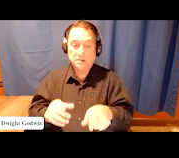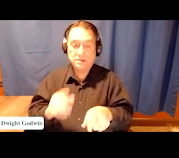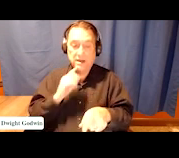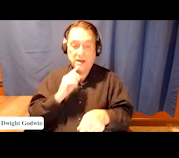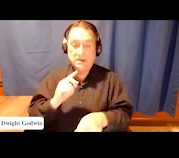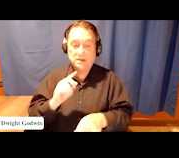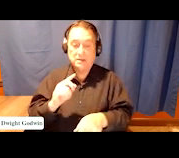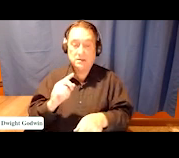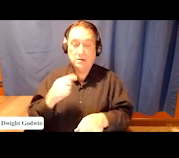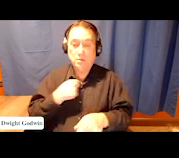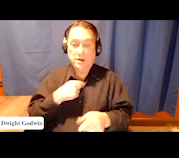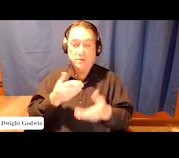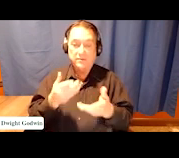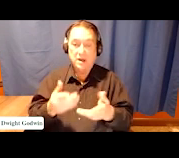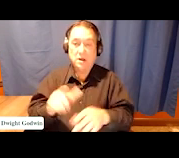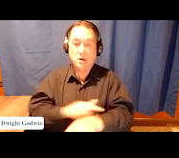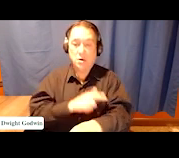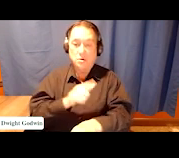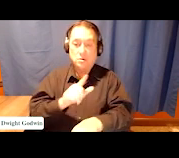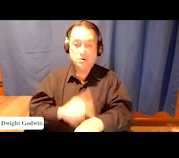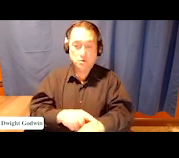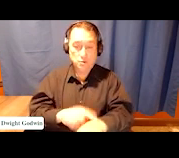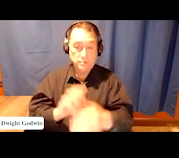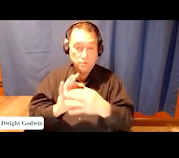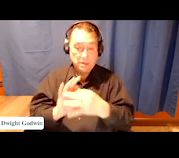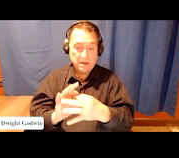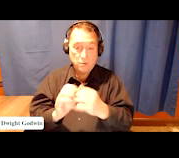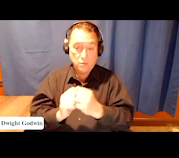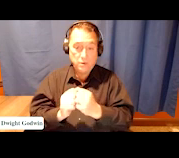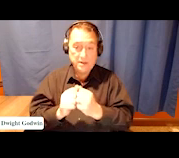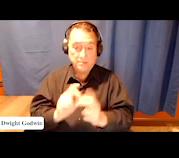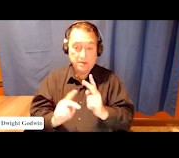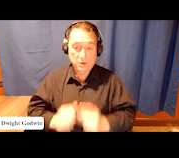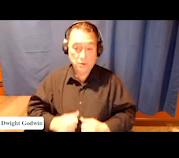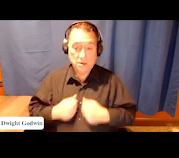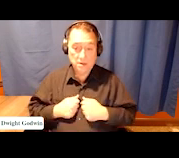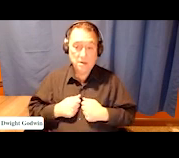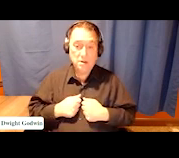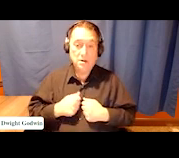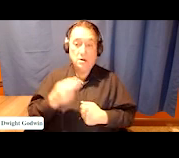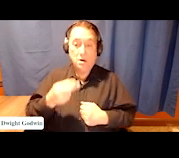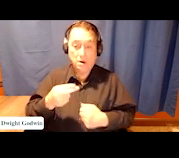is for long-term relationships with residents, Hartford Police Department, city hospitals,